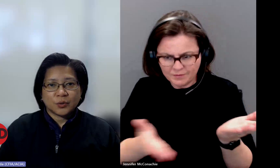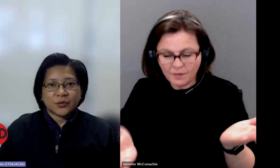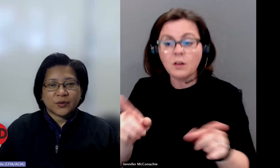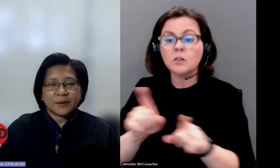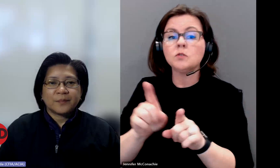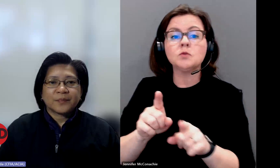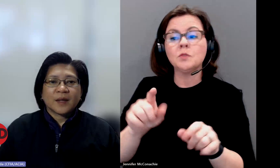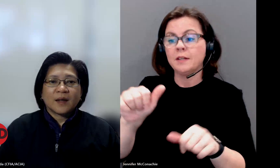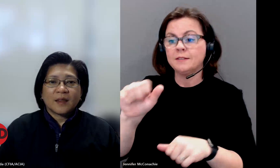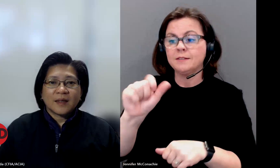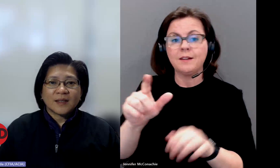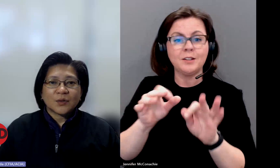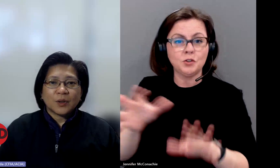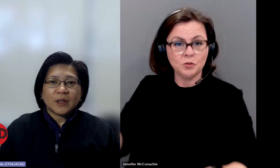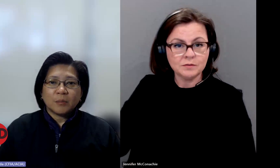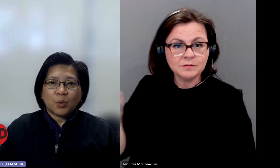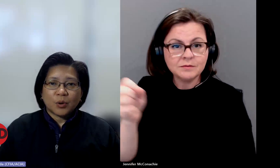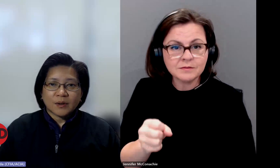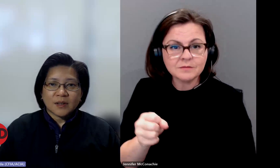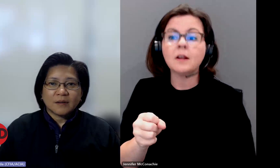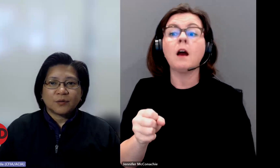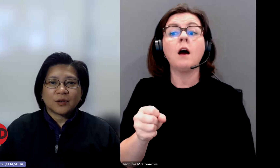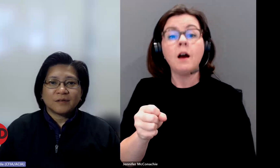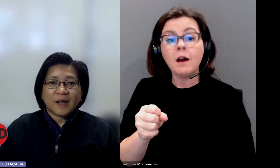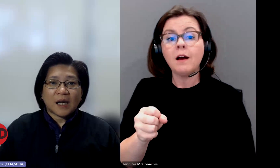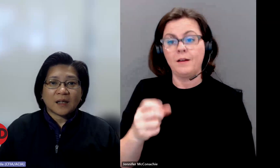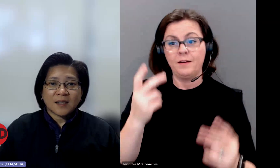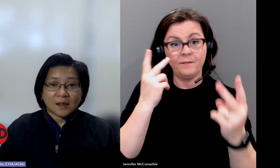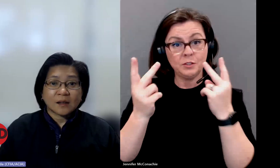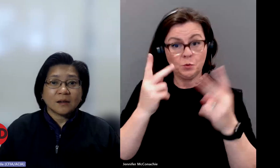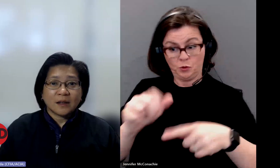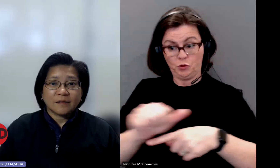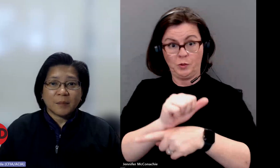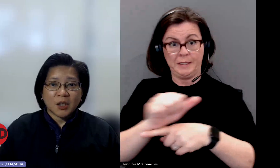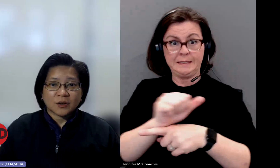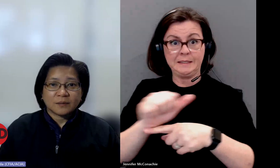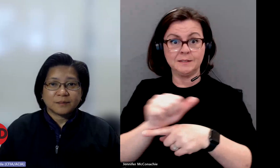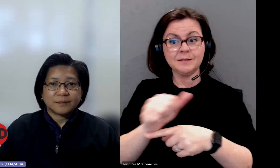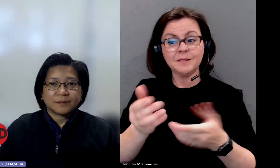and the need for having good visual training tools. This is really important